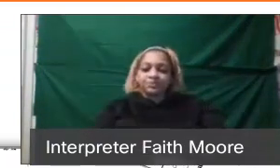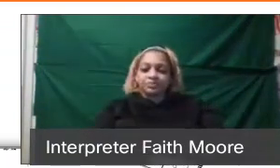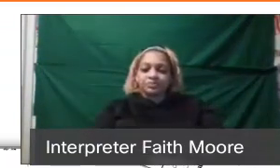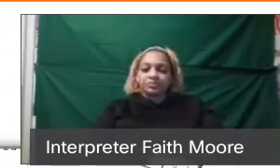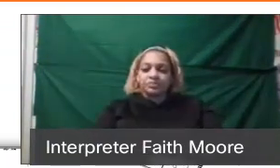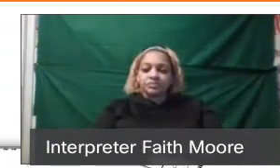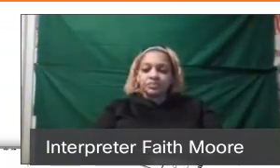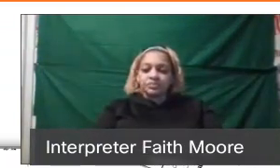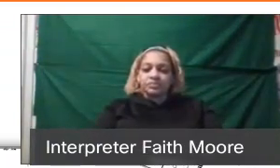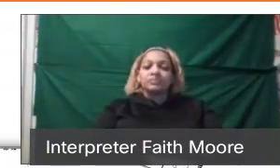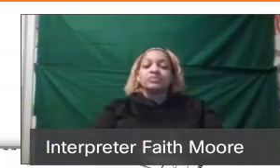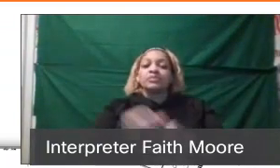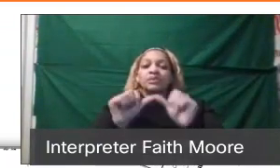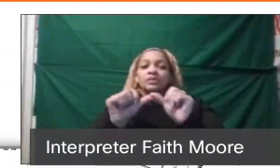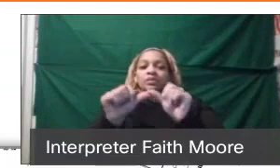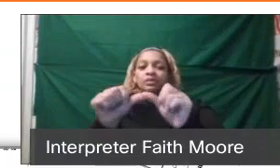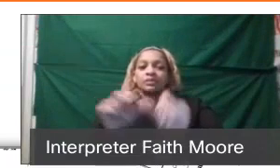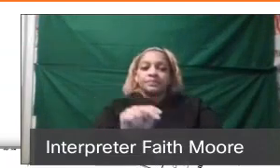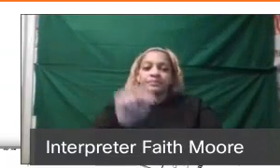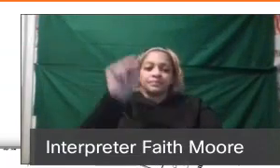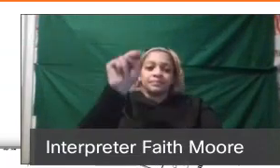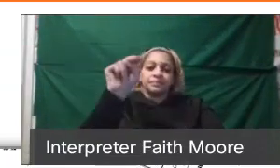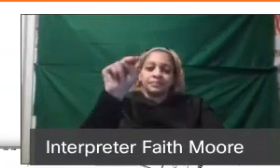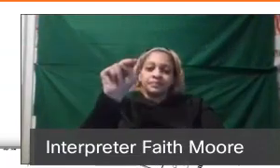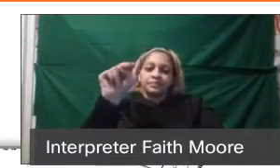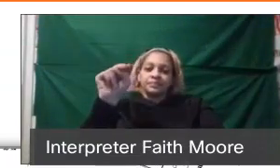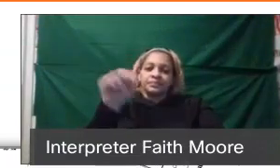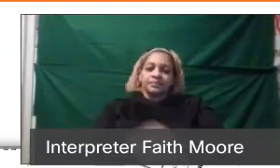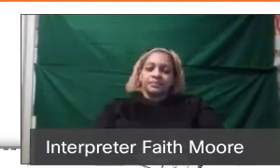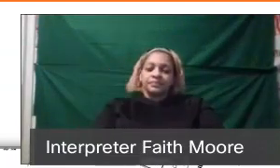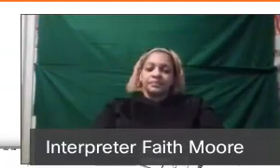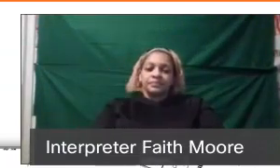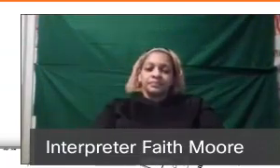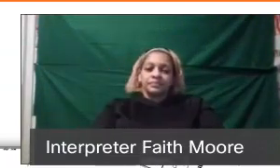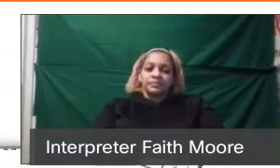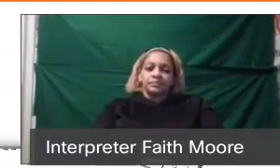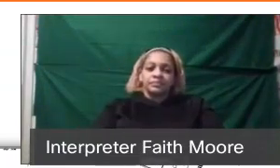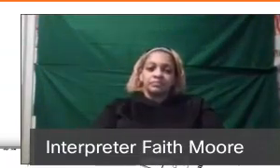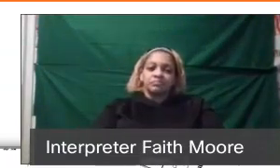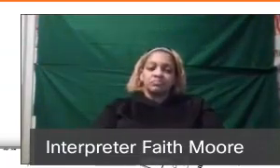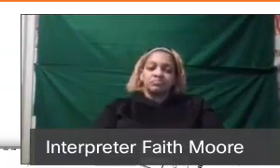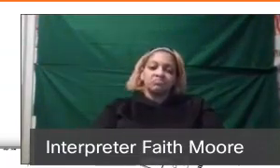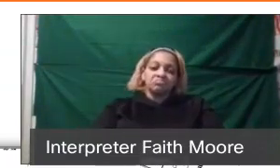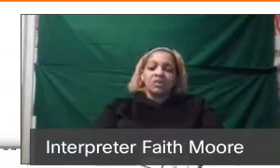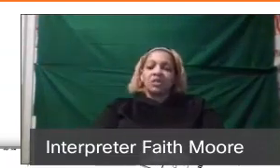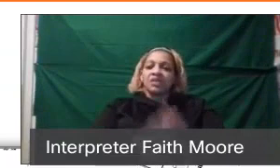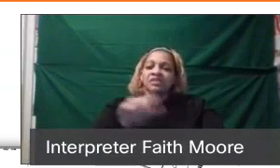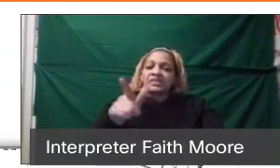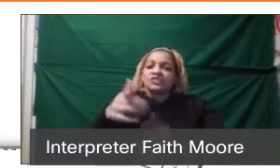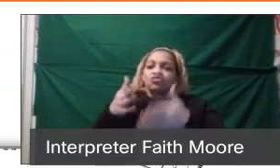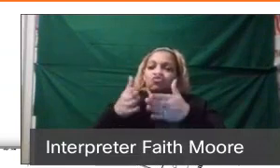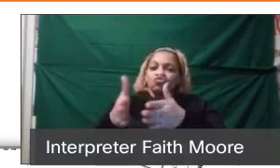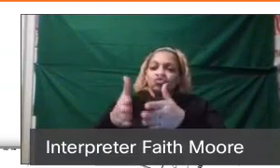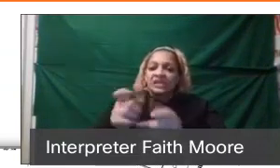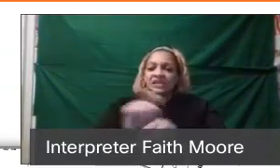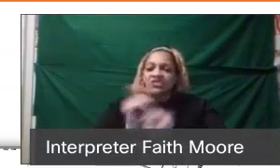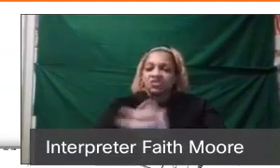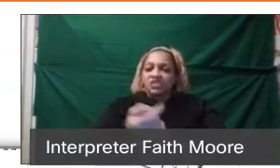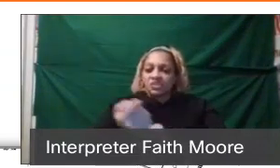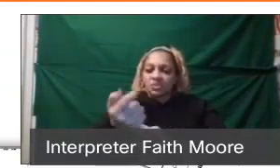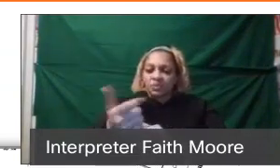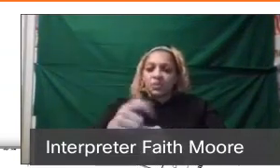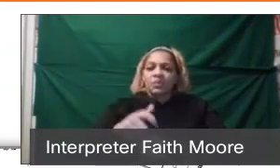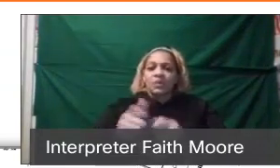Continuing North, as we kind of the nature of the trail sort of changes. Here we open up. We have 1 more property. It's a.